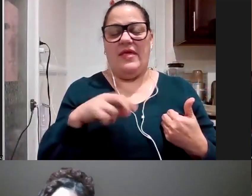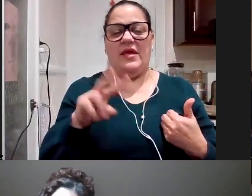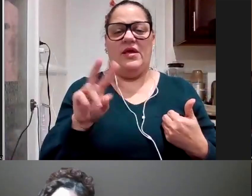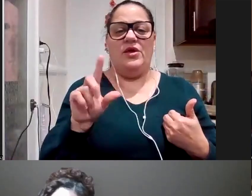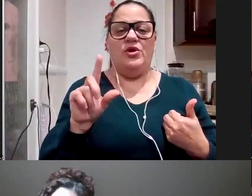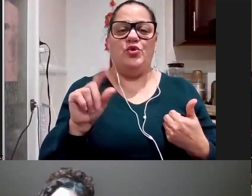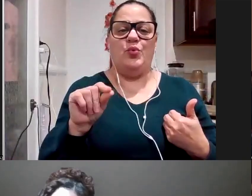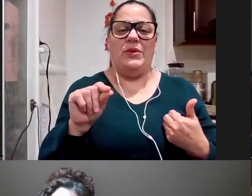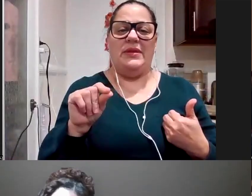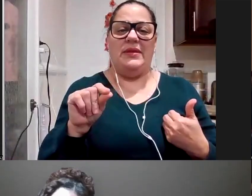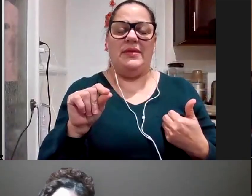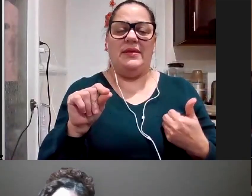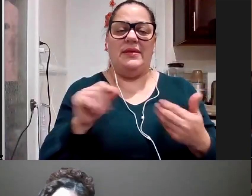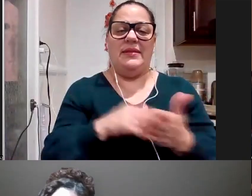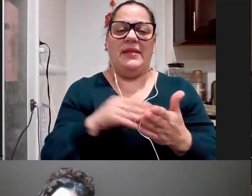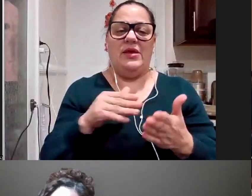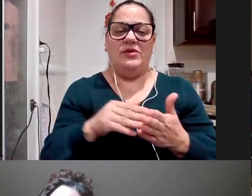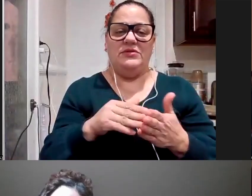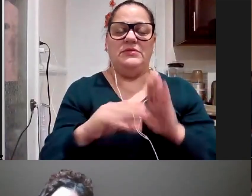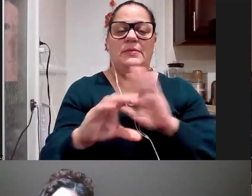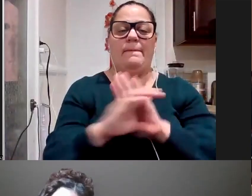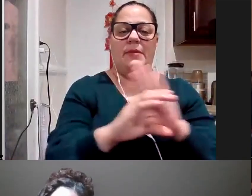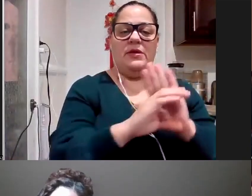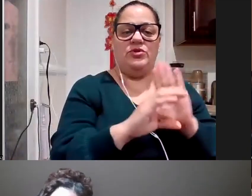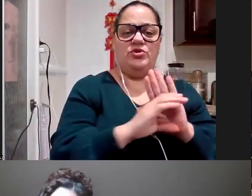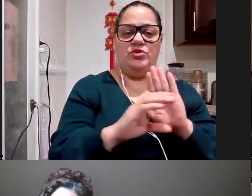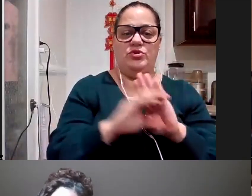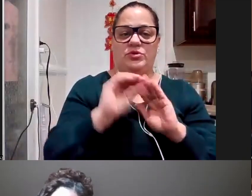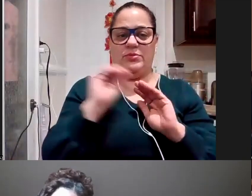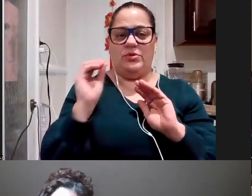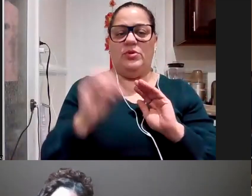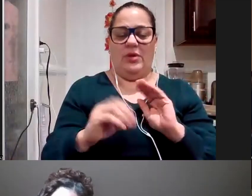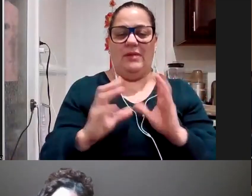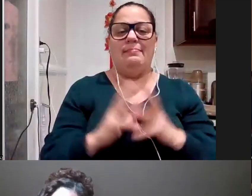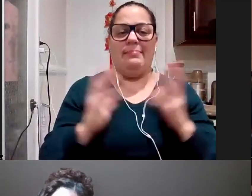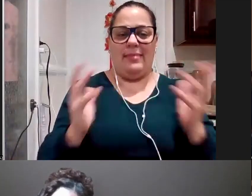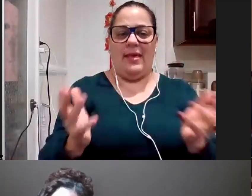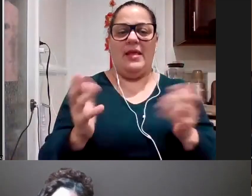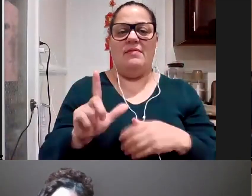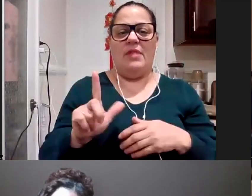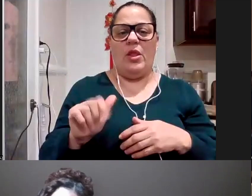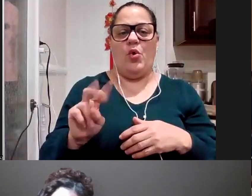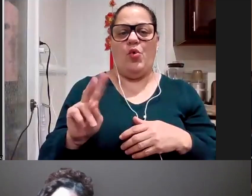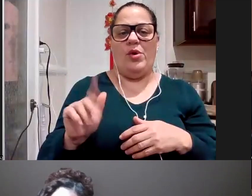iPhone. Um certain percentage is lowest, but you know, it's very interesting. There's only one or